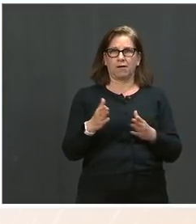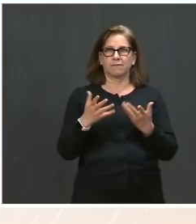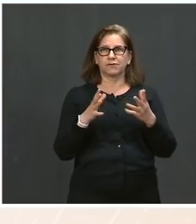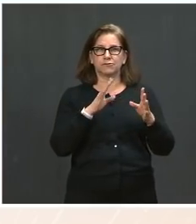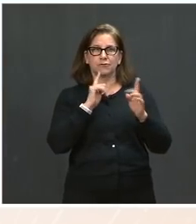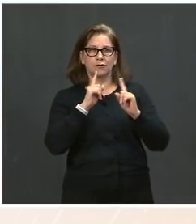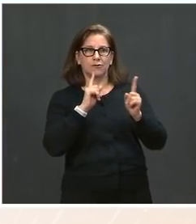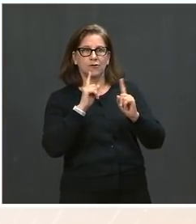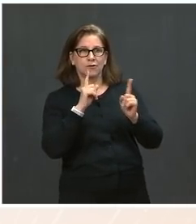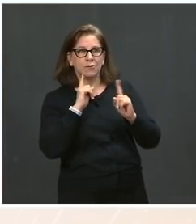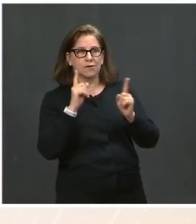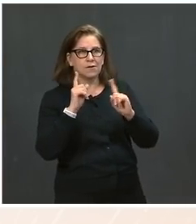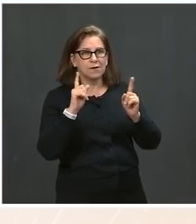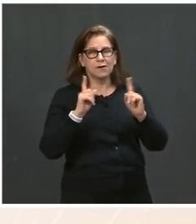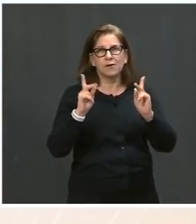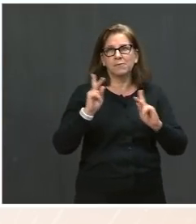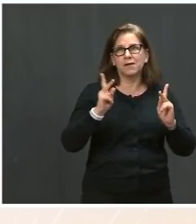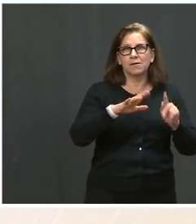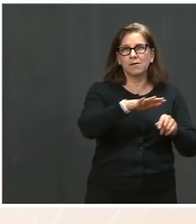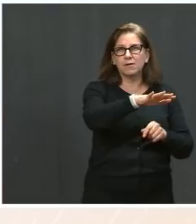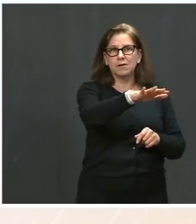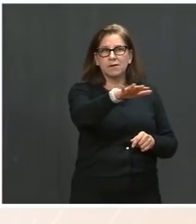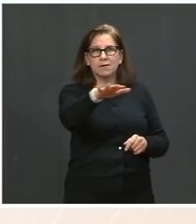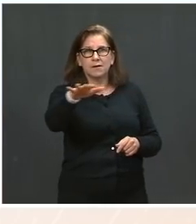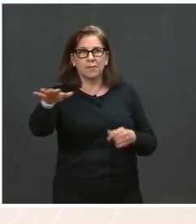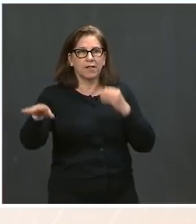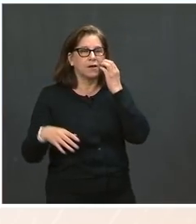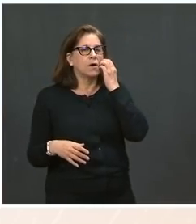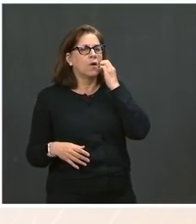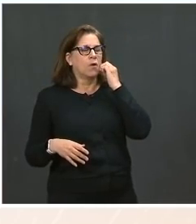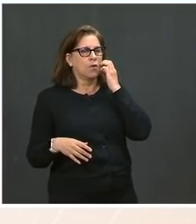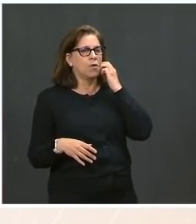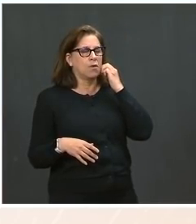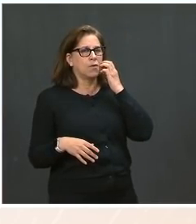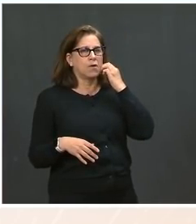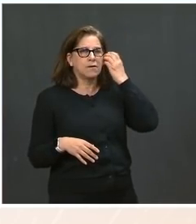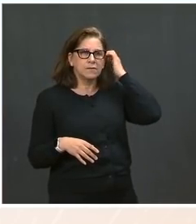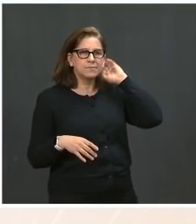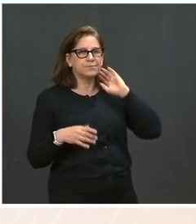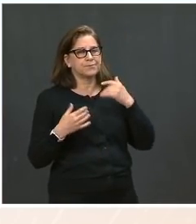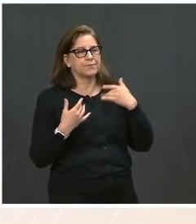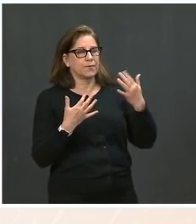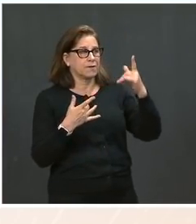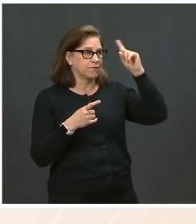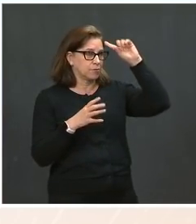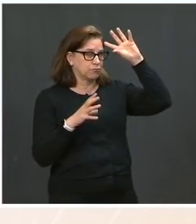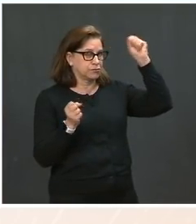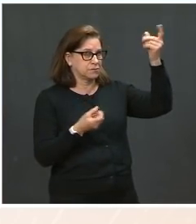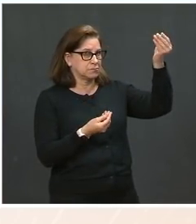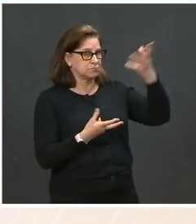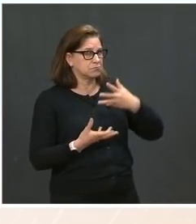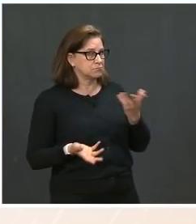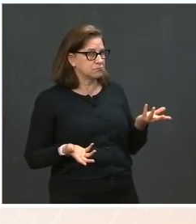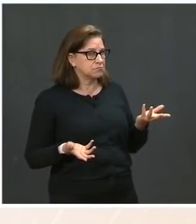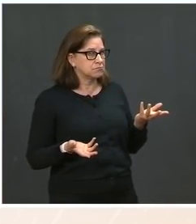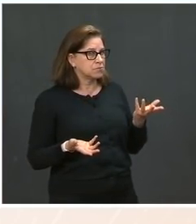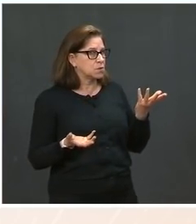Secretary Granholm: Well, we're going to be taking our guidance, you know, from the White House, in terms of what's safe, et cetera. We've certainly been hitting the Zoom